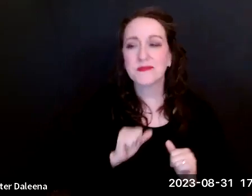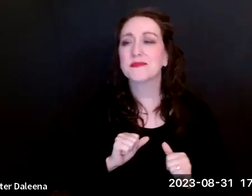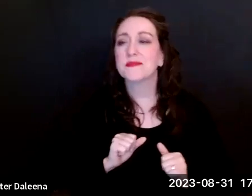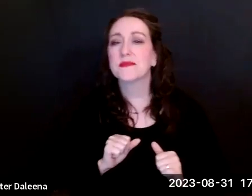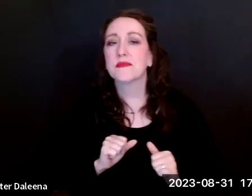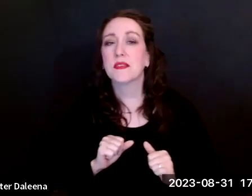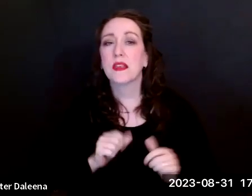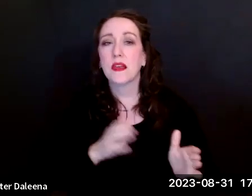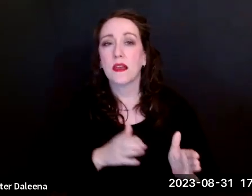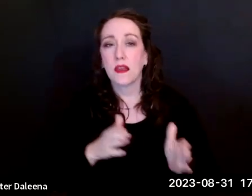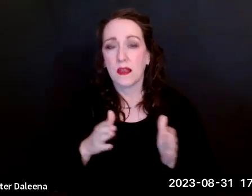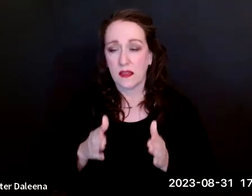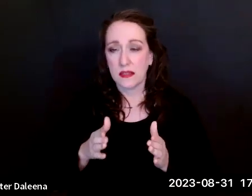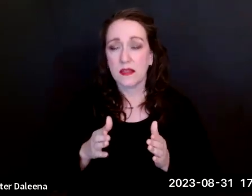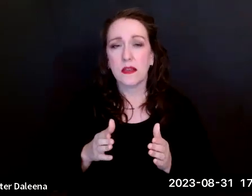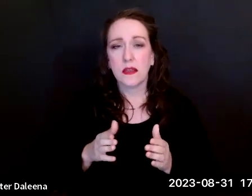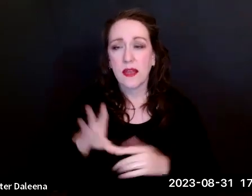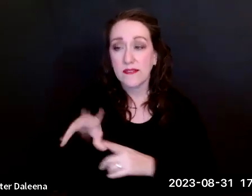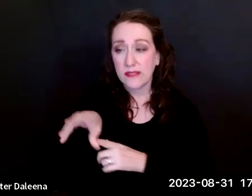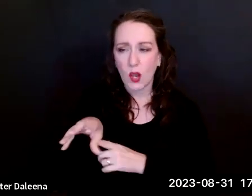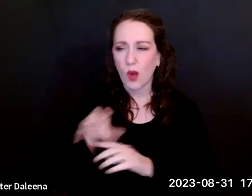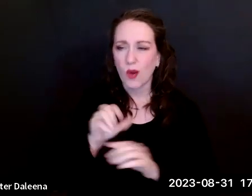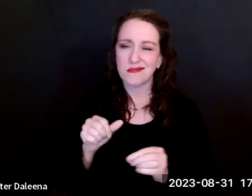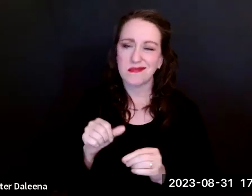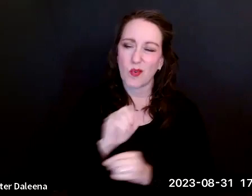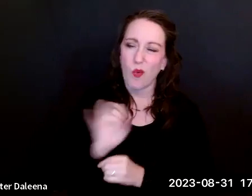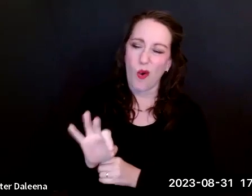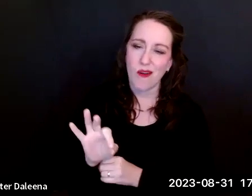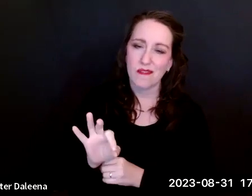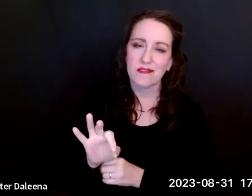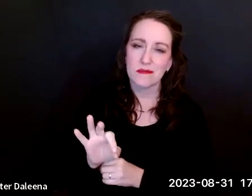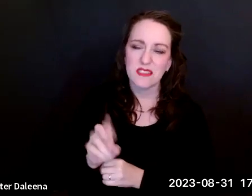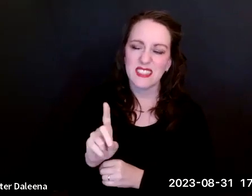there is a video button but we do have video turned off by default for this meeting